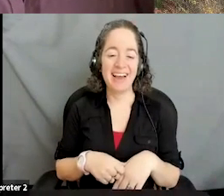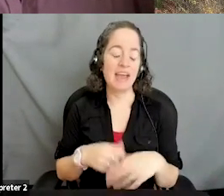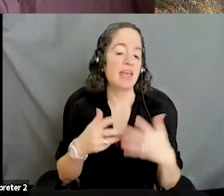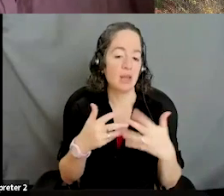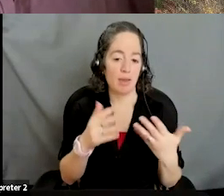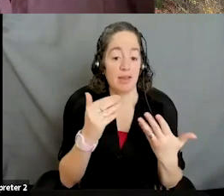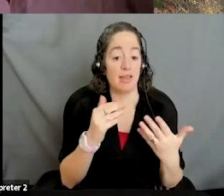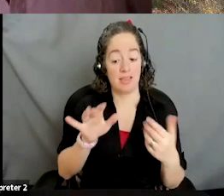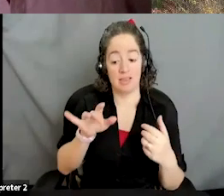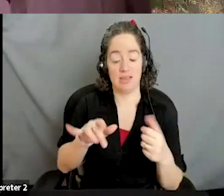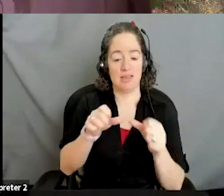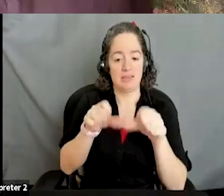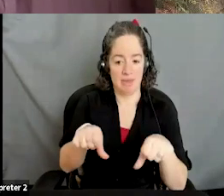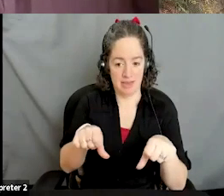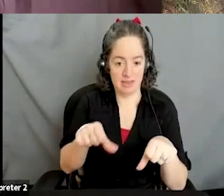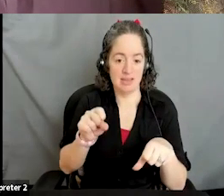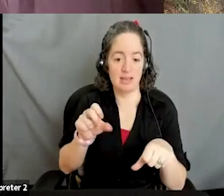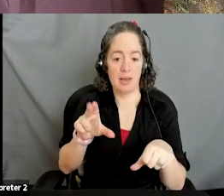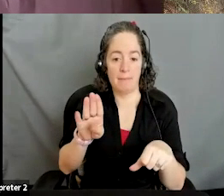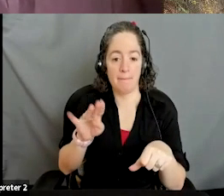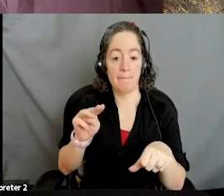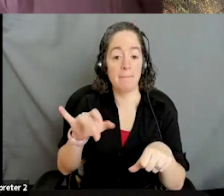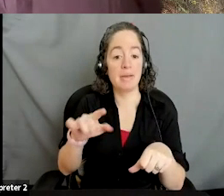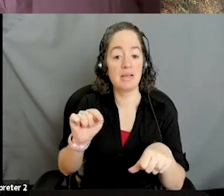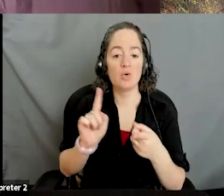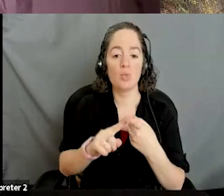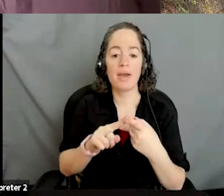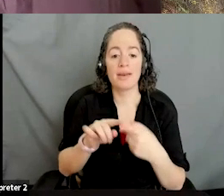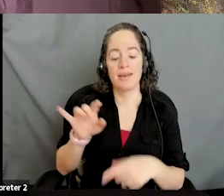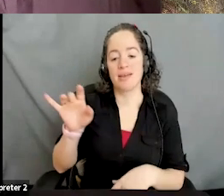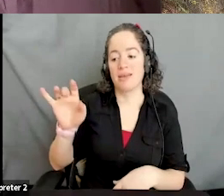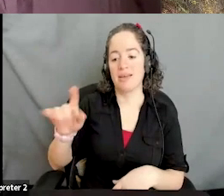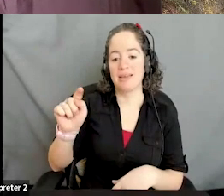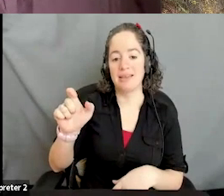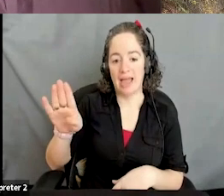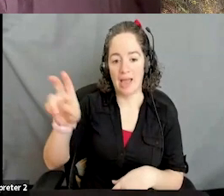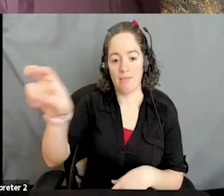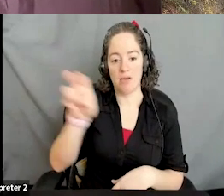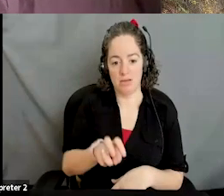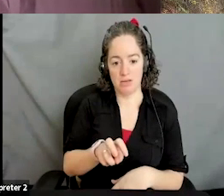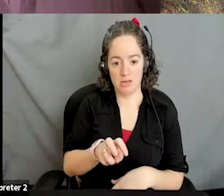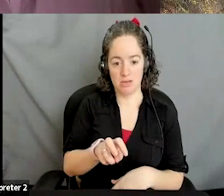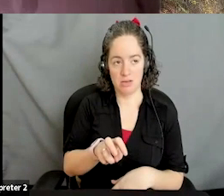when you tab into the element, not when there has been an error on the form.